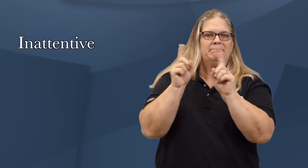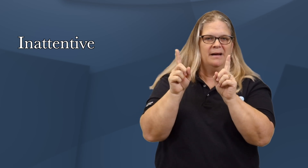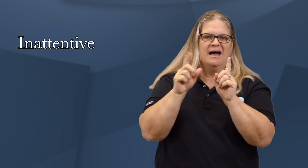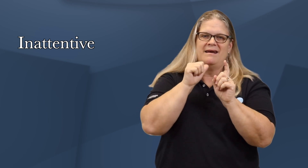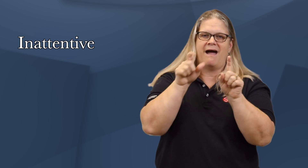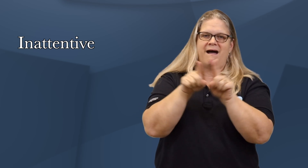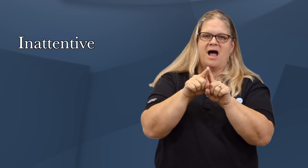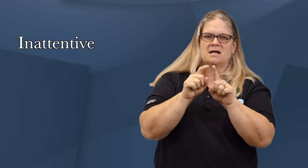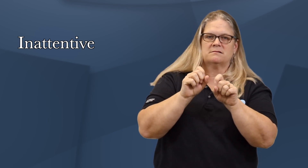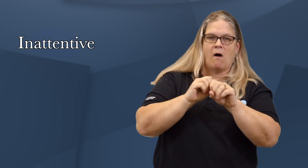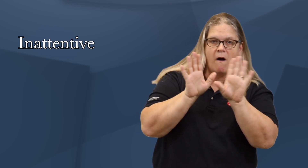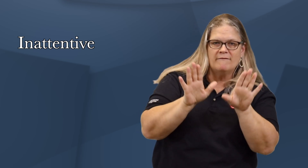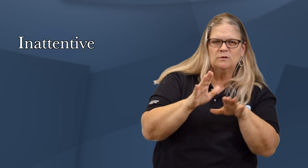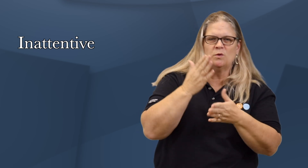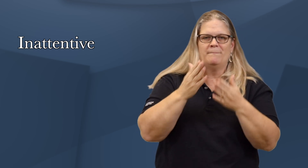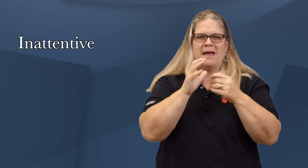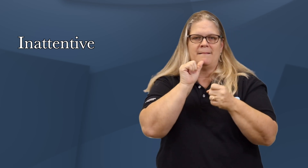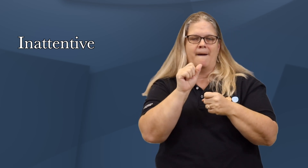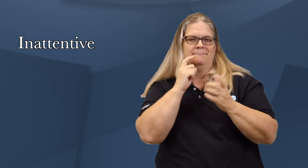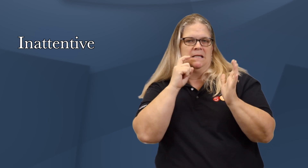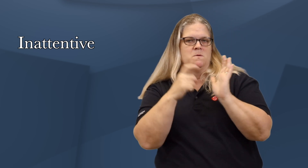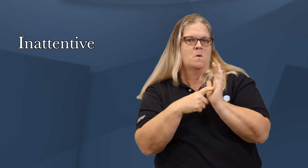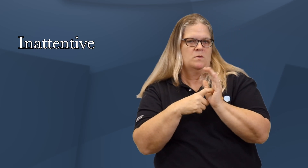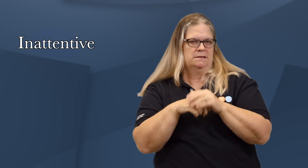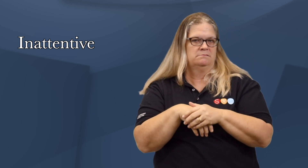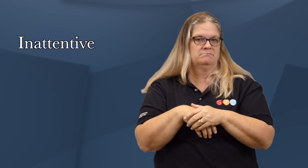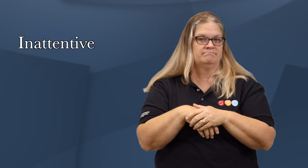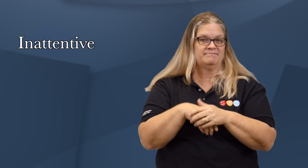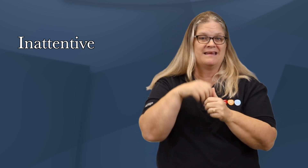However, it is not as prevalent or not as noticeable.